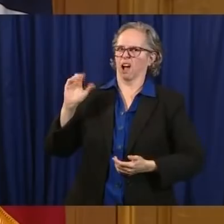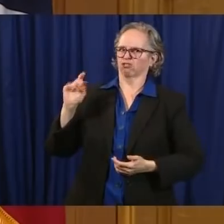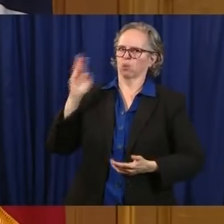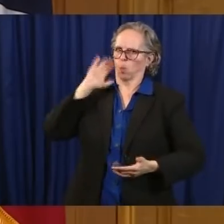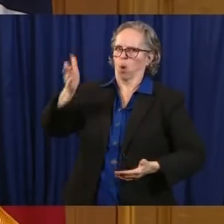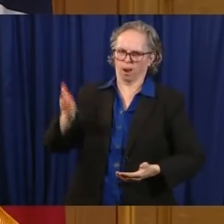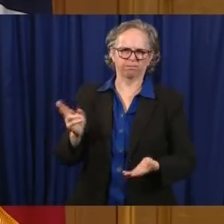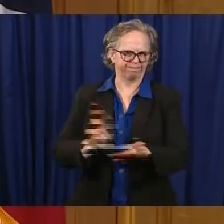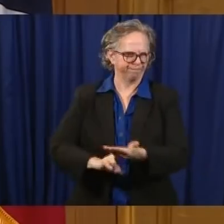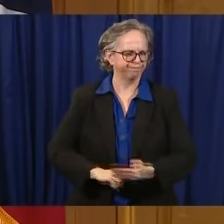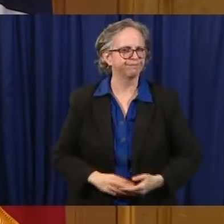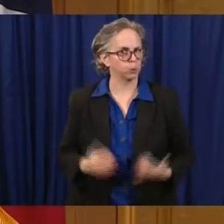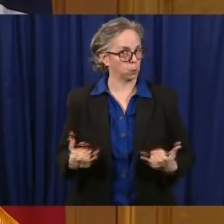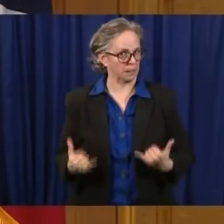REQUIREMENTS FOR ALL NURSING